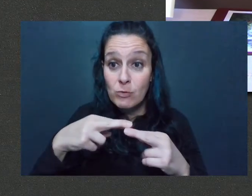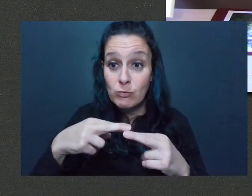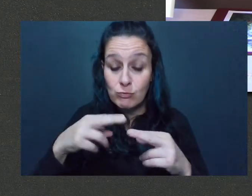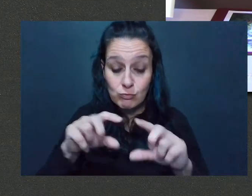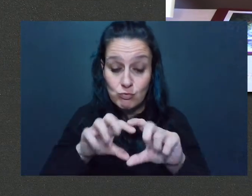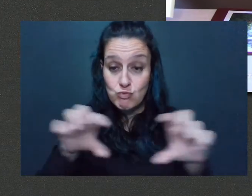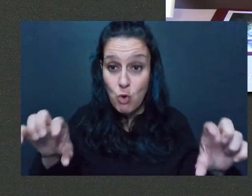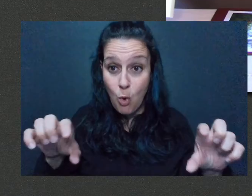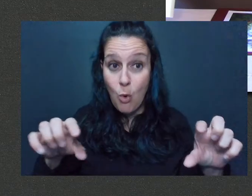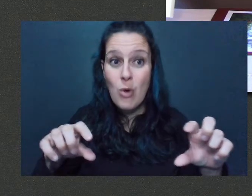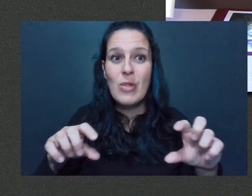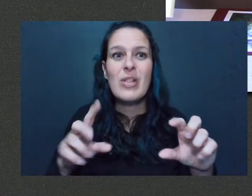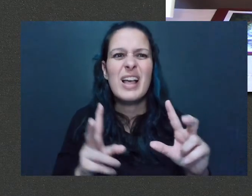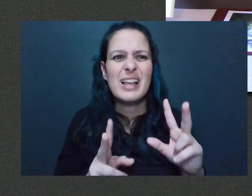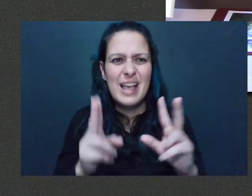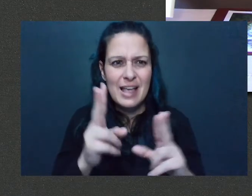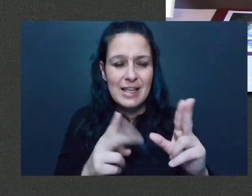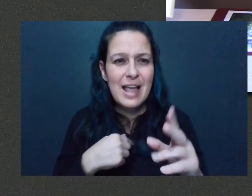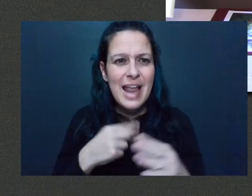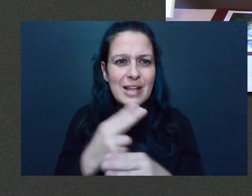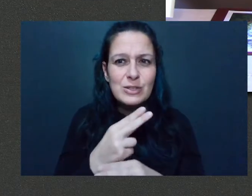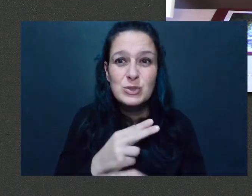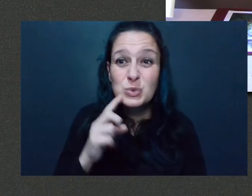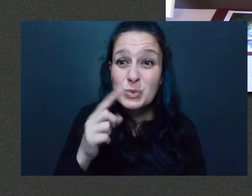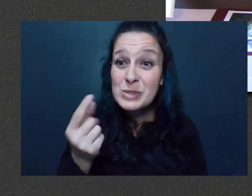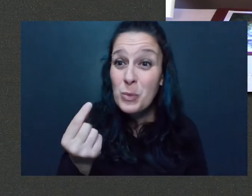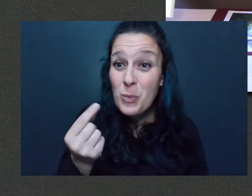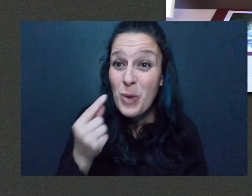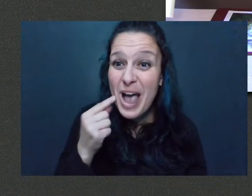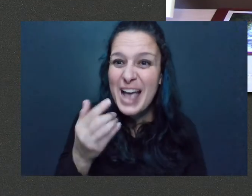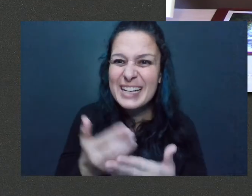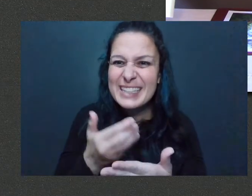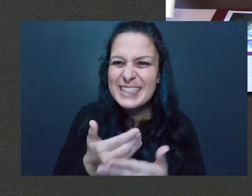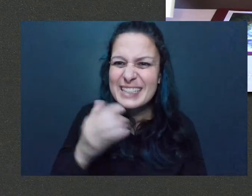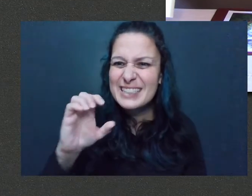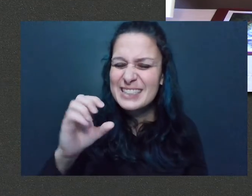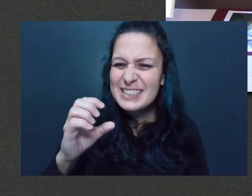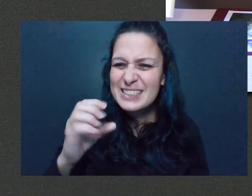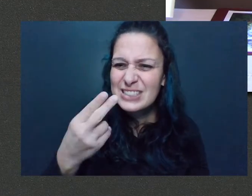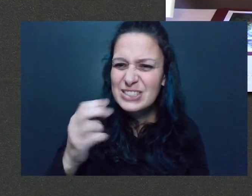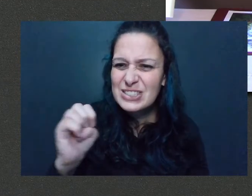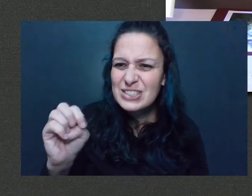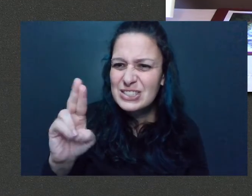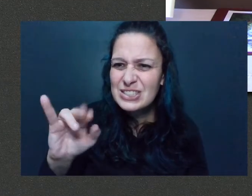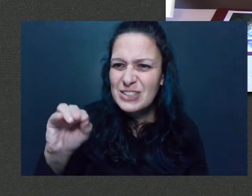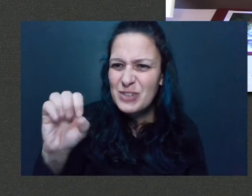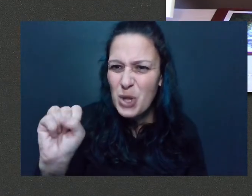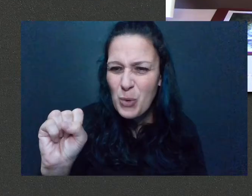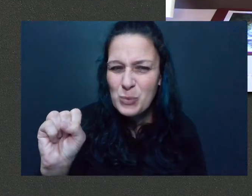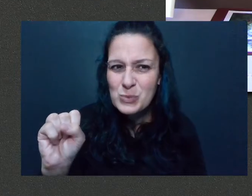and they also used Cheerios, they strung Cheerio's onto the string.